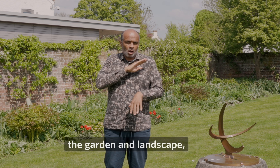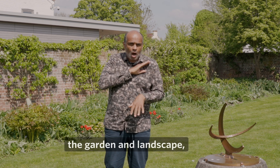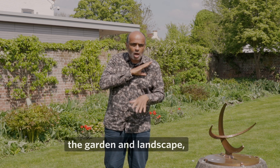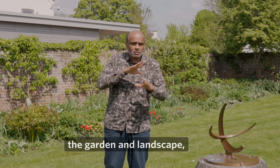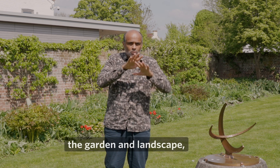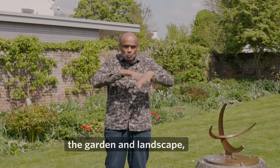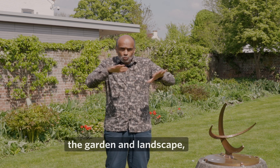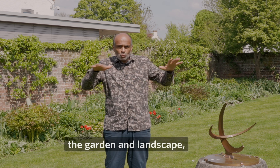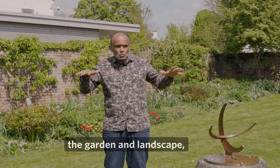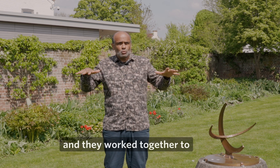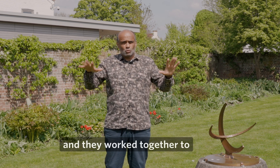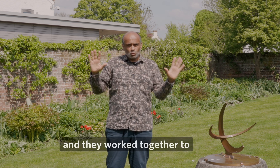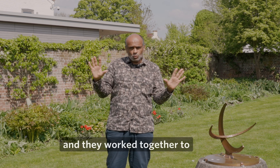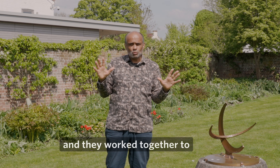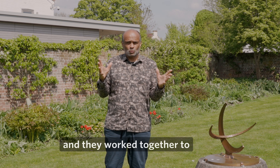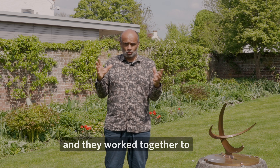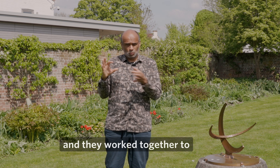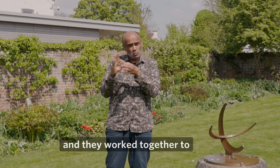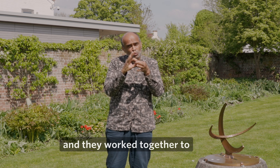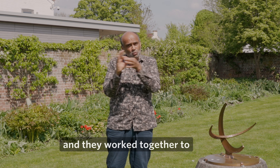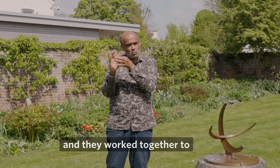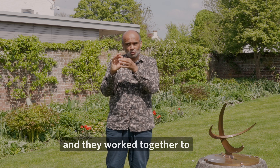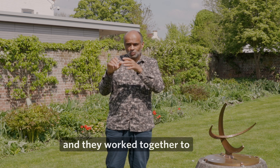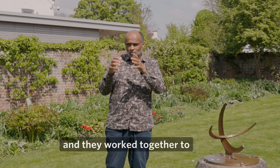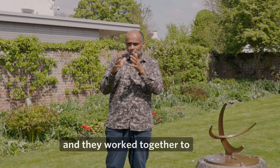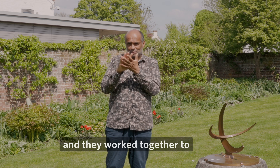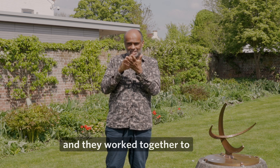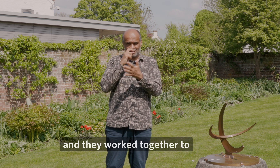the garden and landscape, and they worked together to